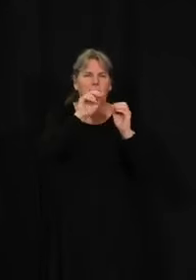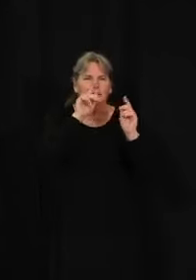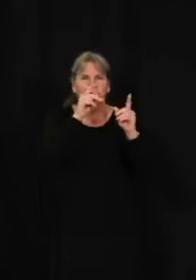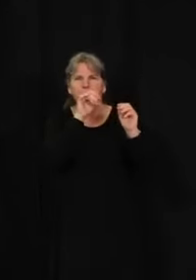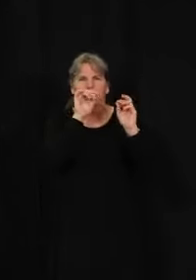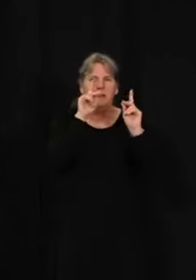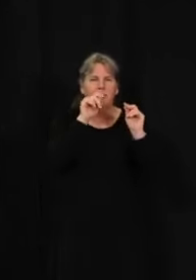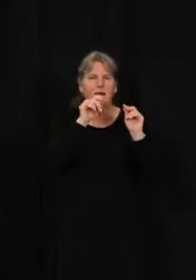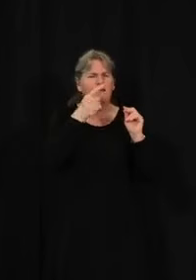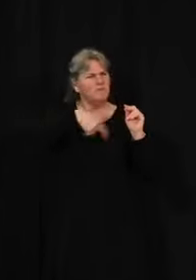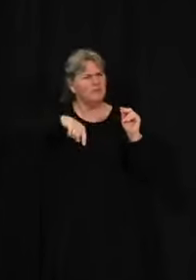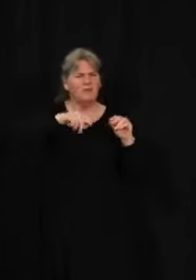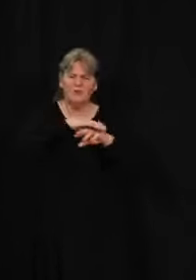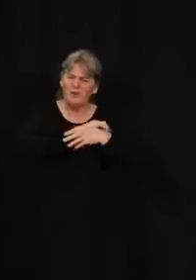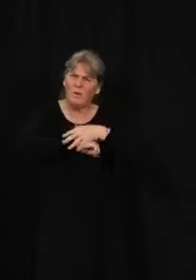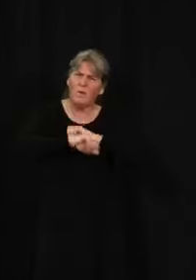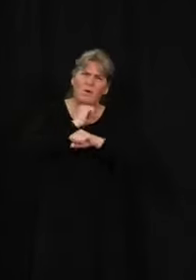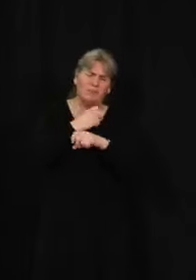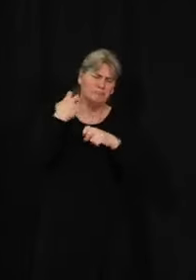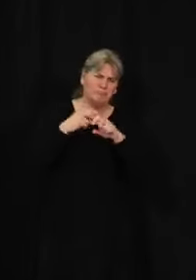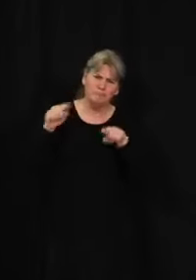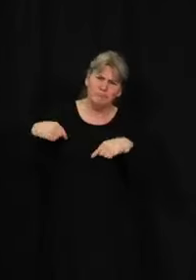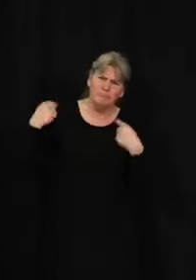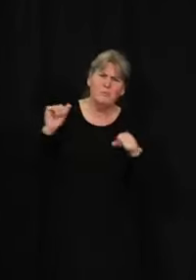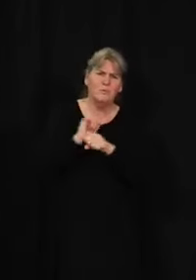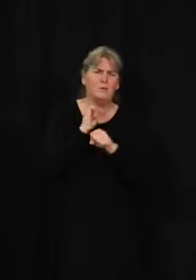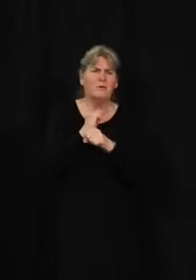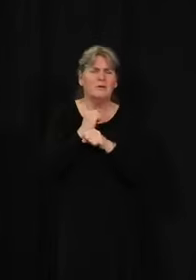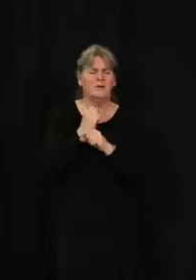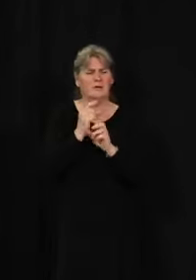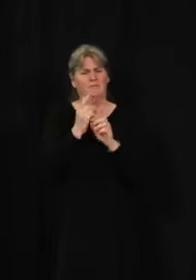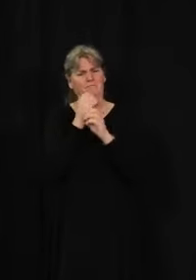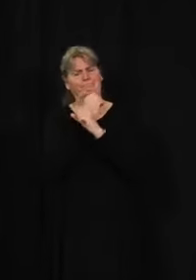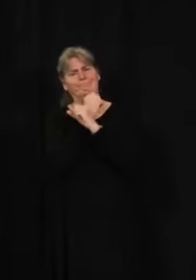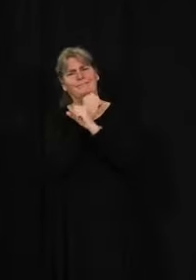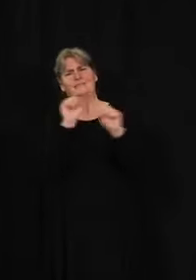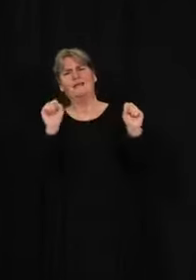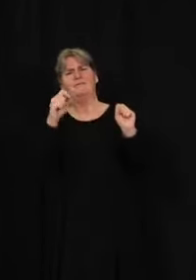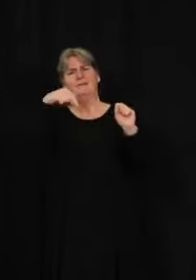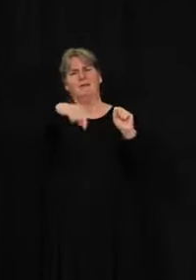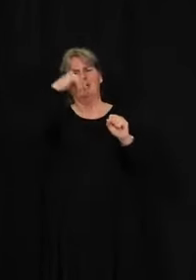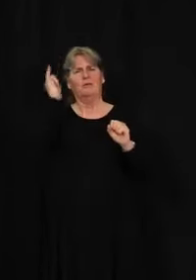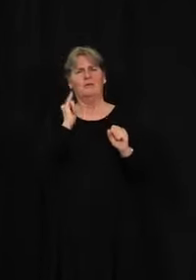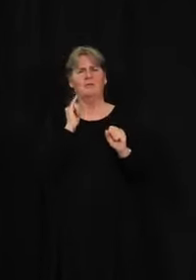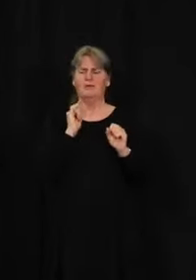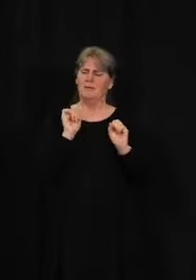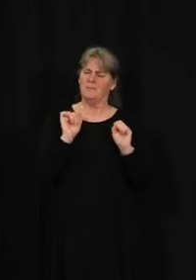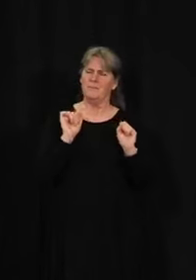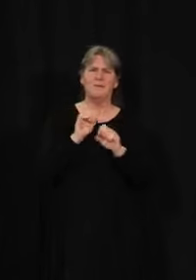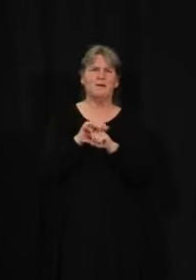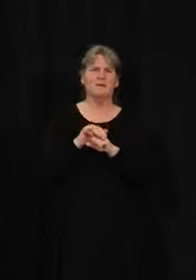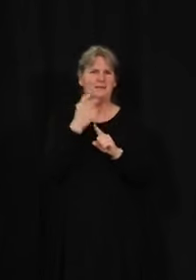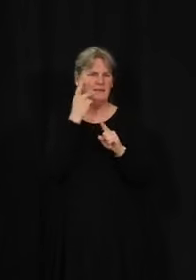We have worked so hard for so long to ensure that Yukoners are protected in the best way possible and to see that number